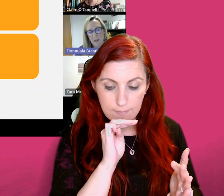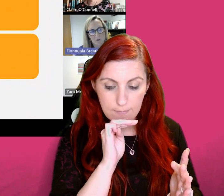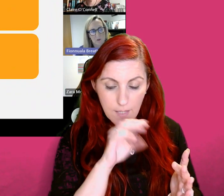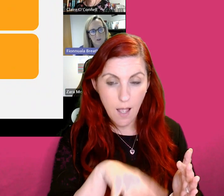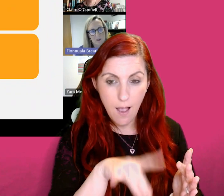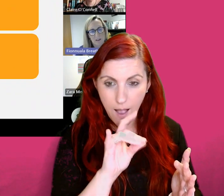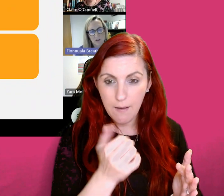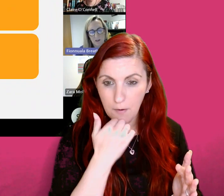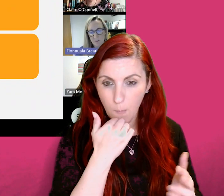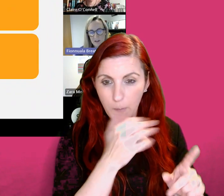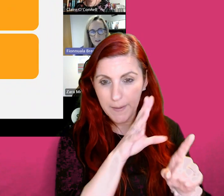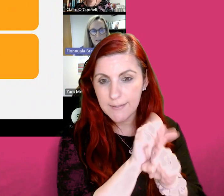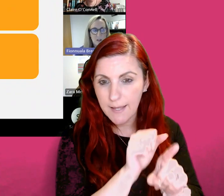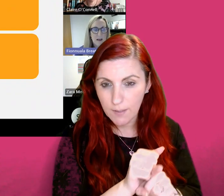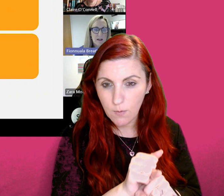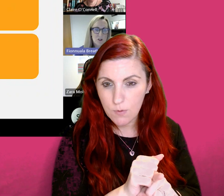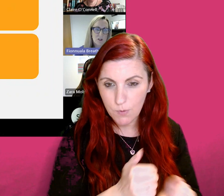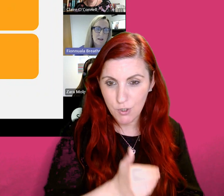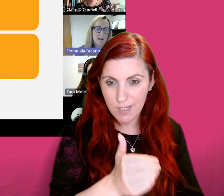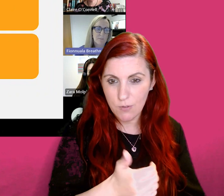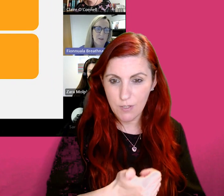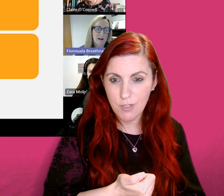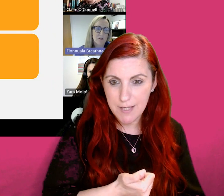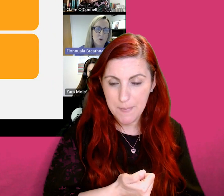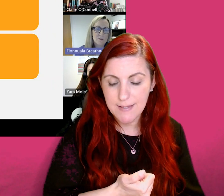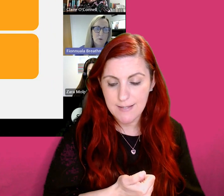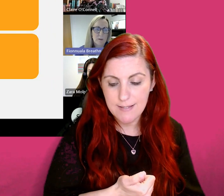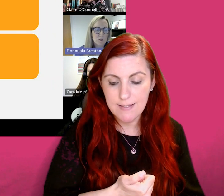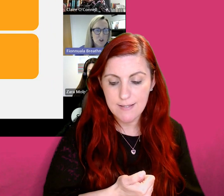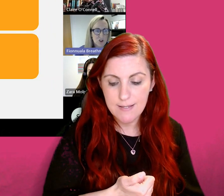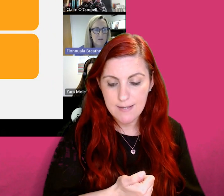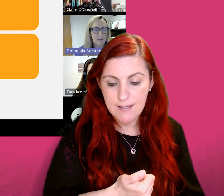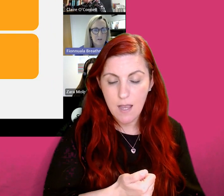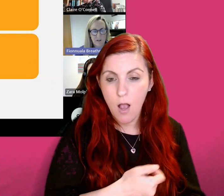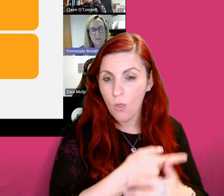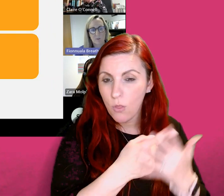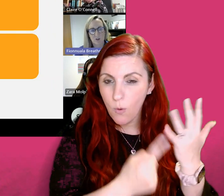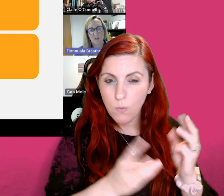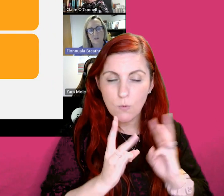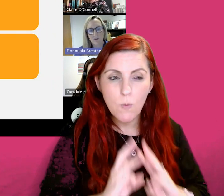diagnosed with gestational diabetes and and um and those women will generally the vast majority